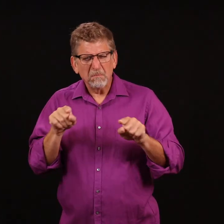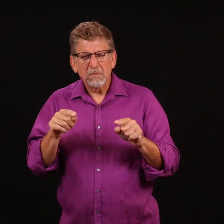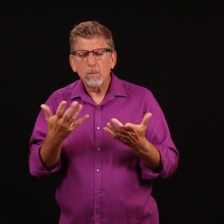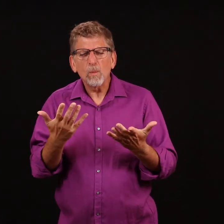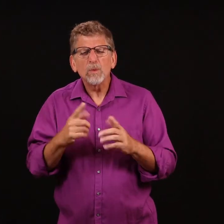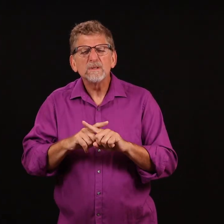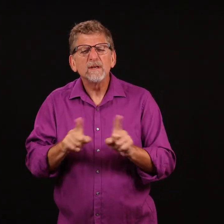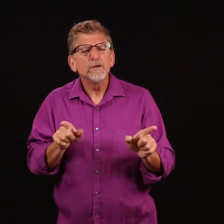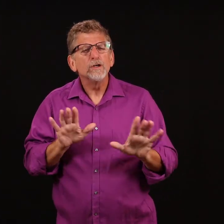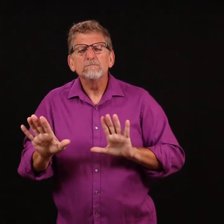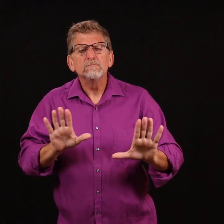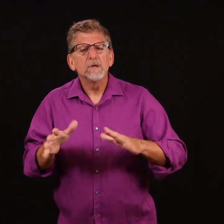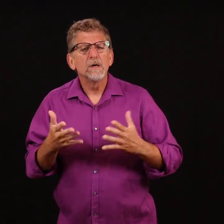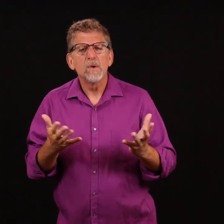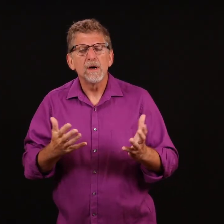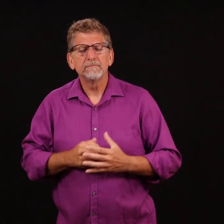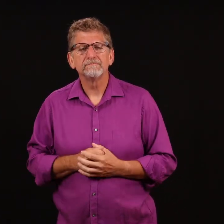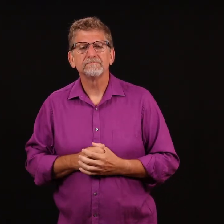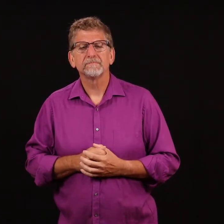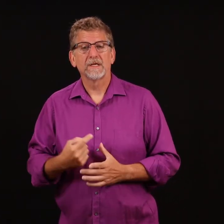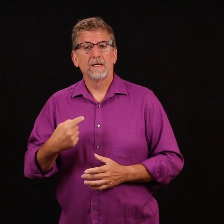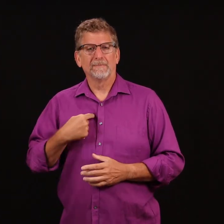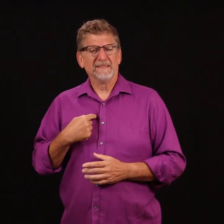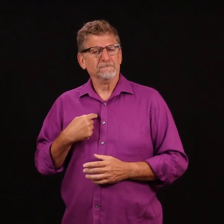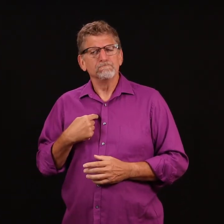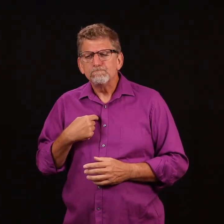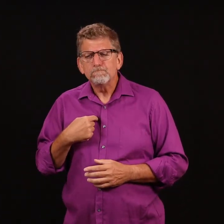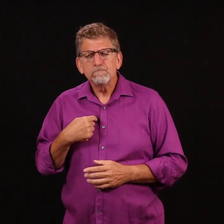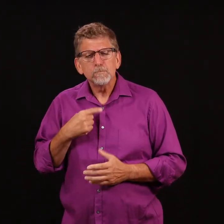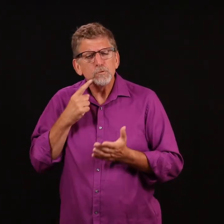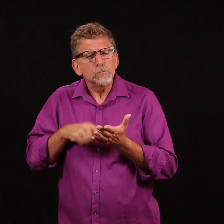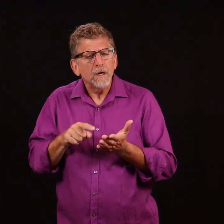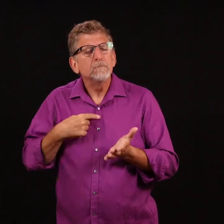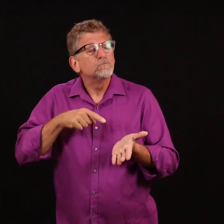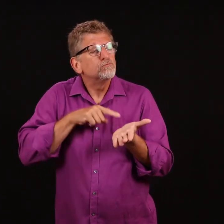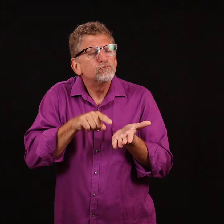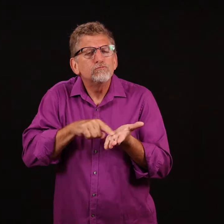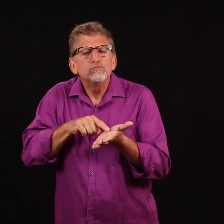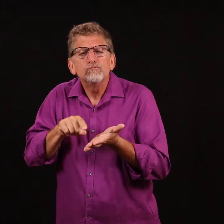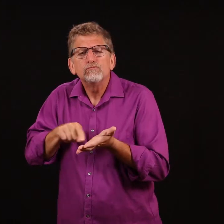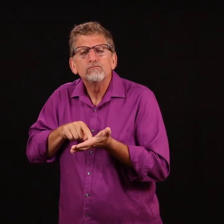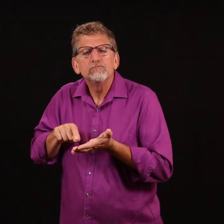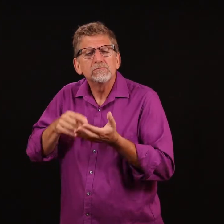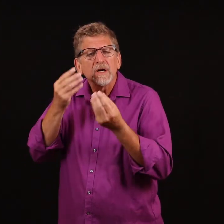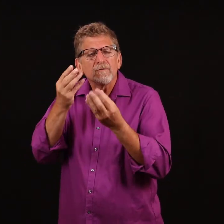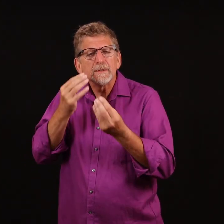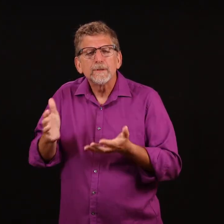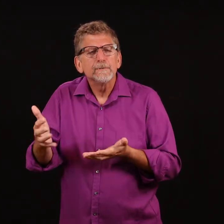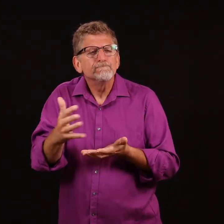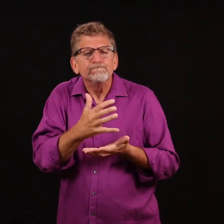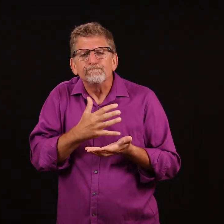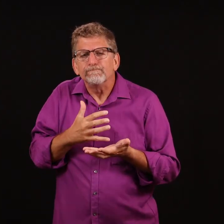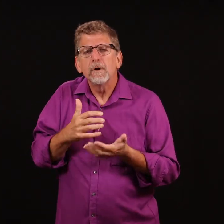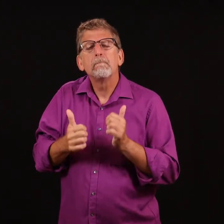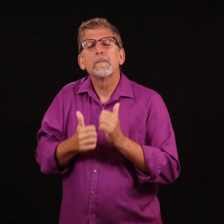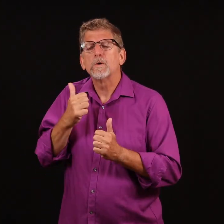What's the difference between the two? I did some research, gathered some information,